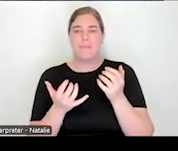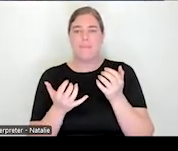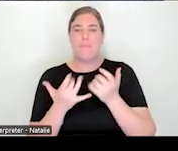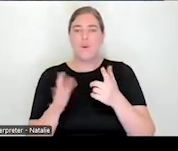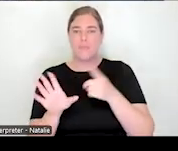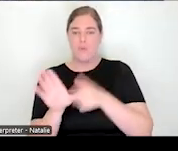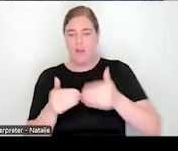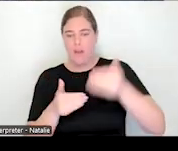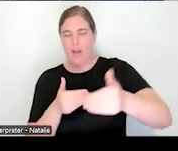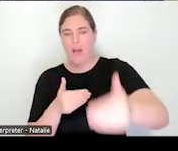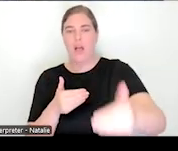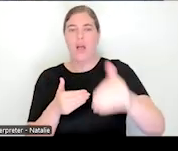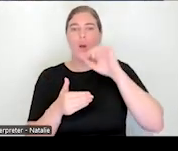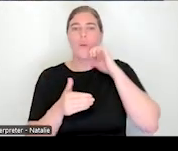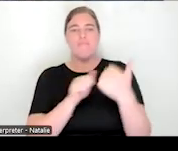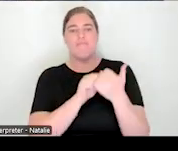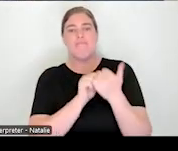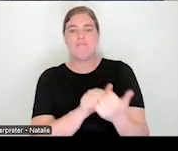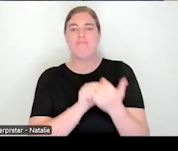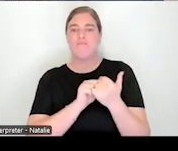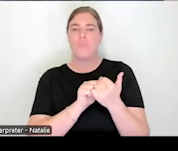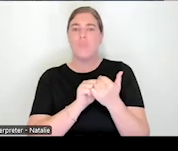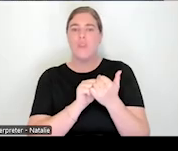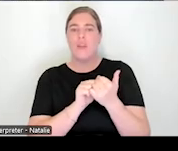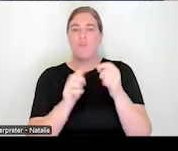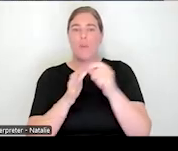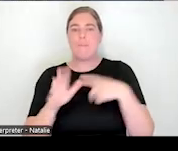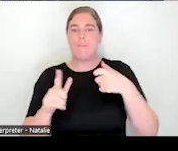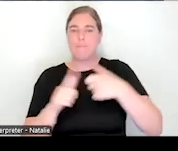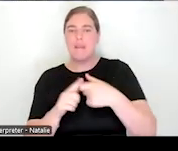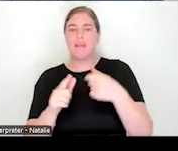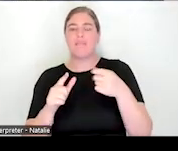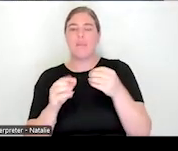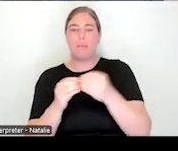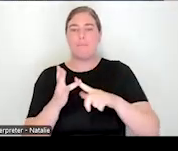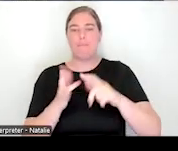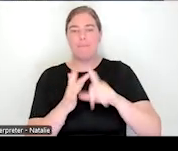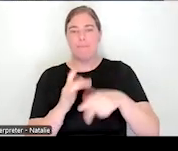is a consortium of the Australian peak bodies for disability arts which will deliver services